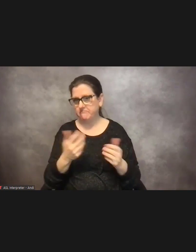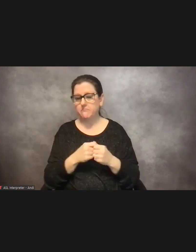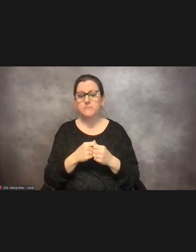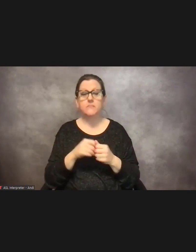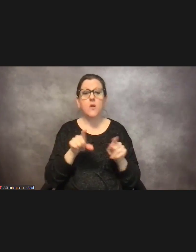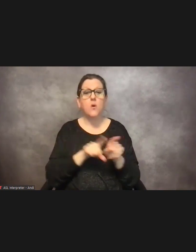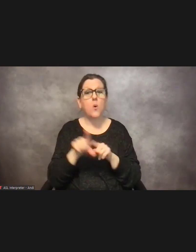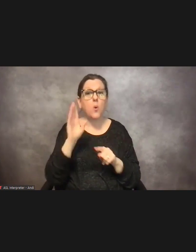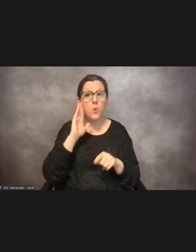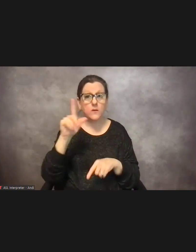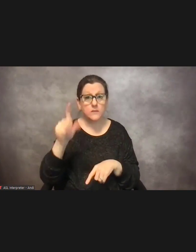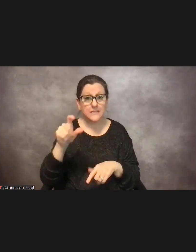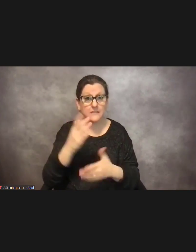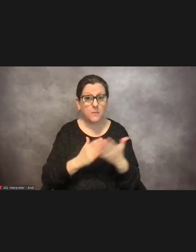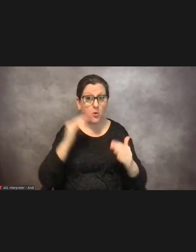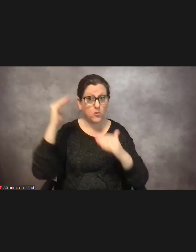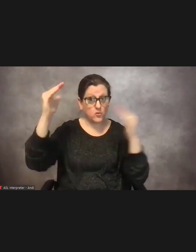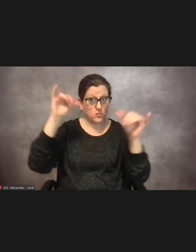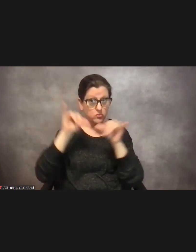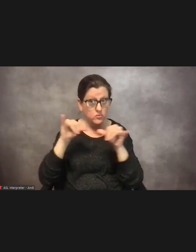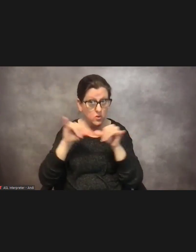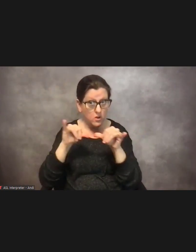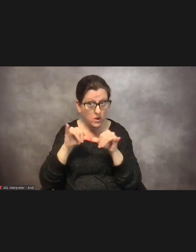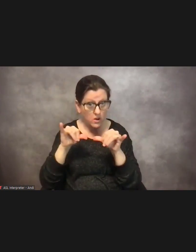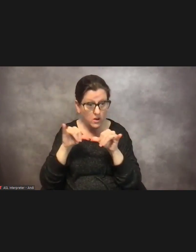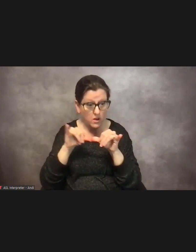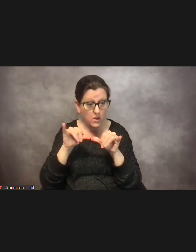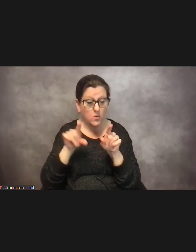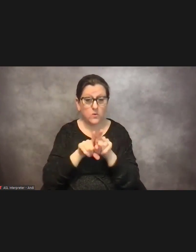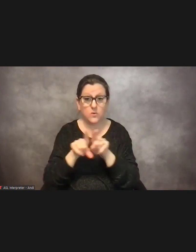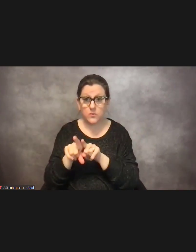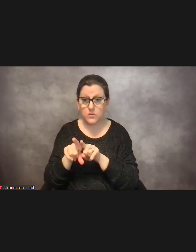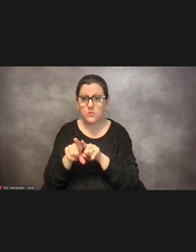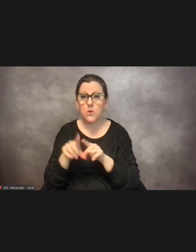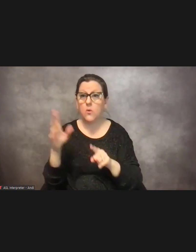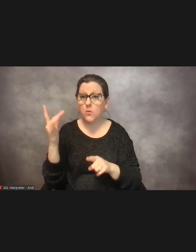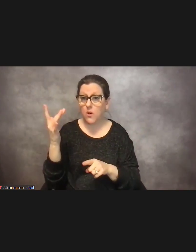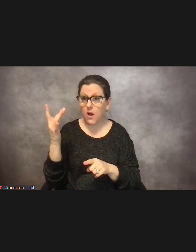Now, you'll also need some adult size probe covers as well, because